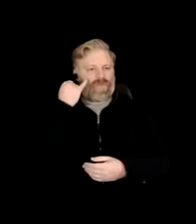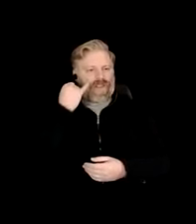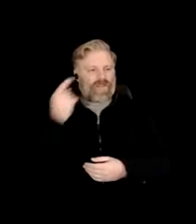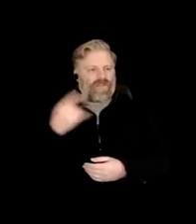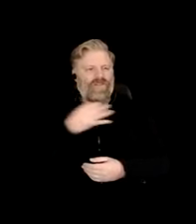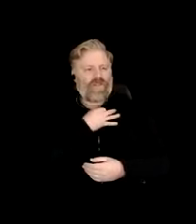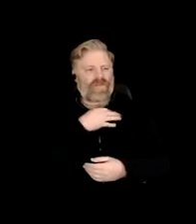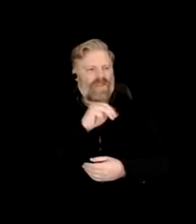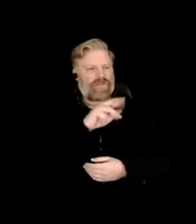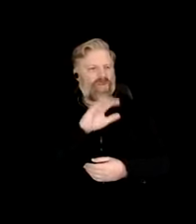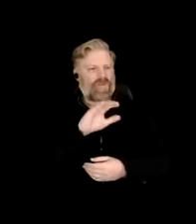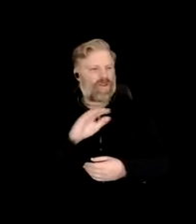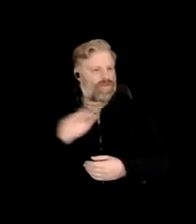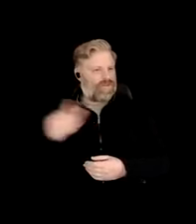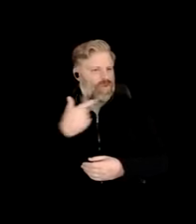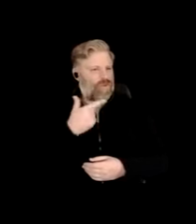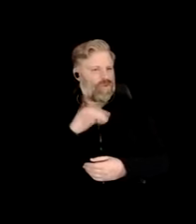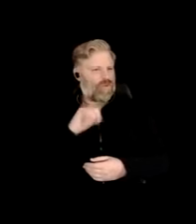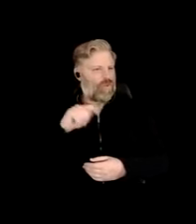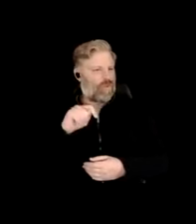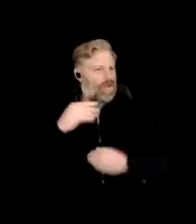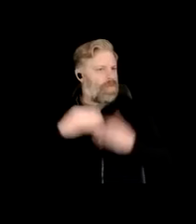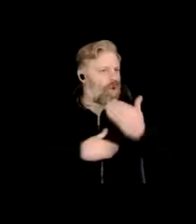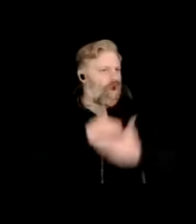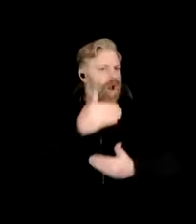and technical assistance, like trouble logging into your account,